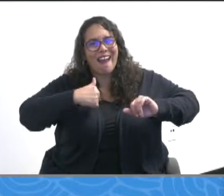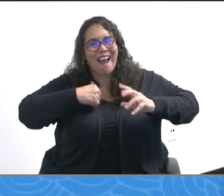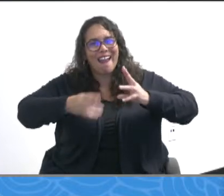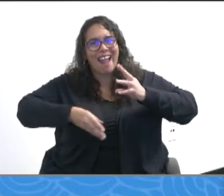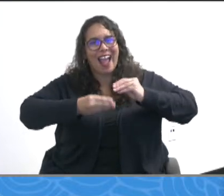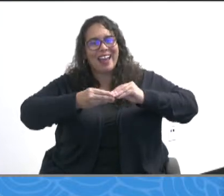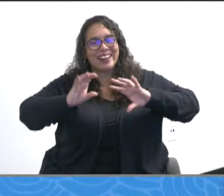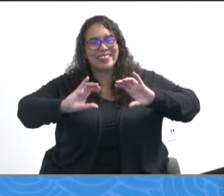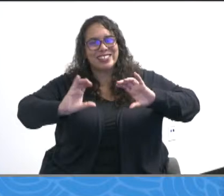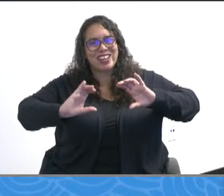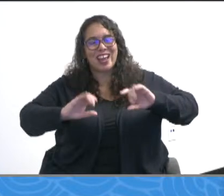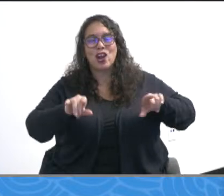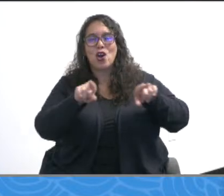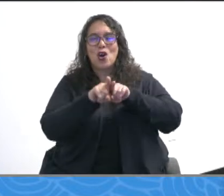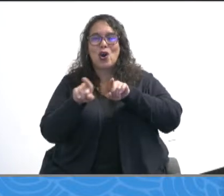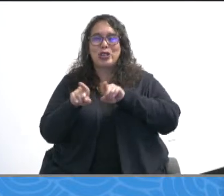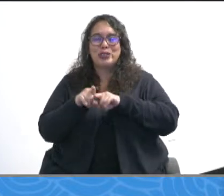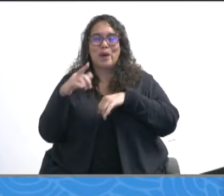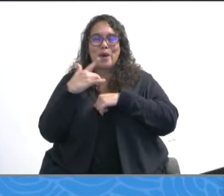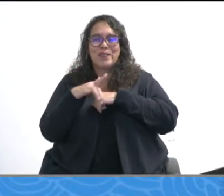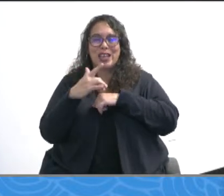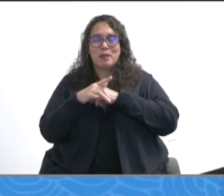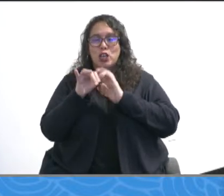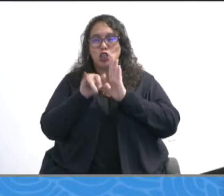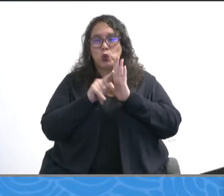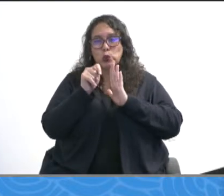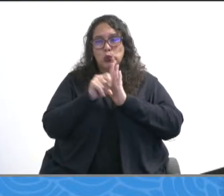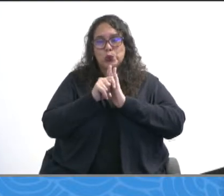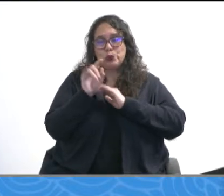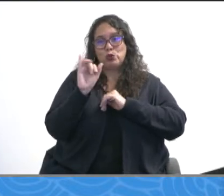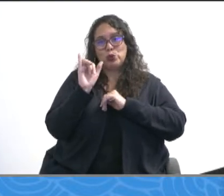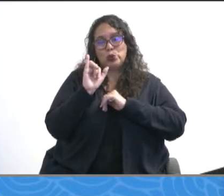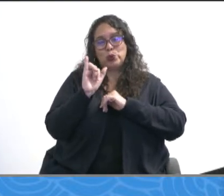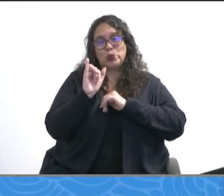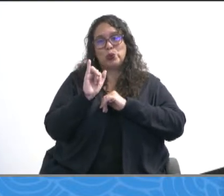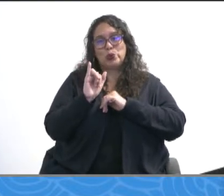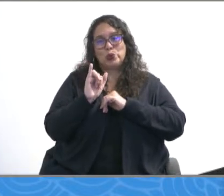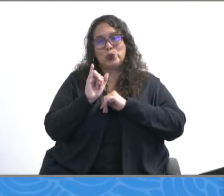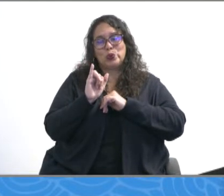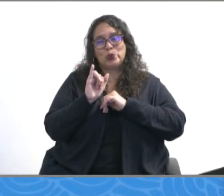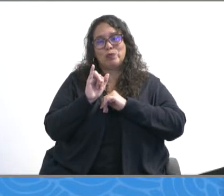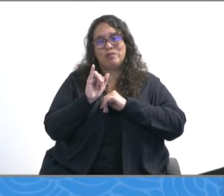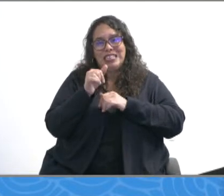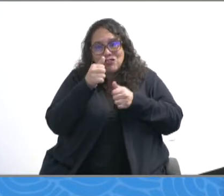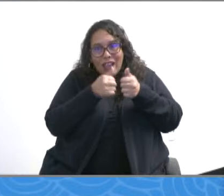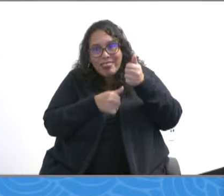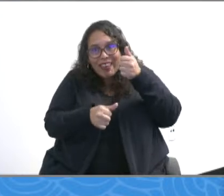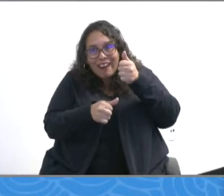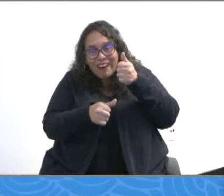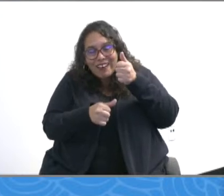It's also available on our YouTube under our video right now. So we're just very excited.